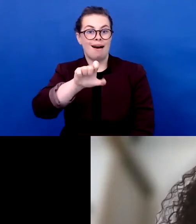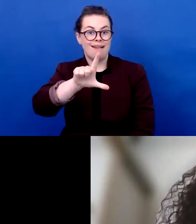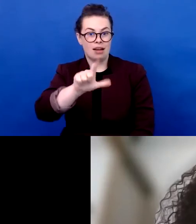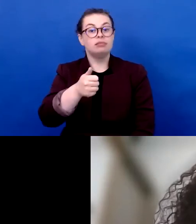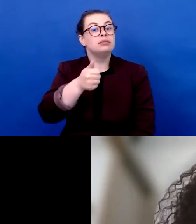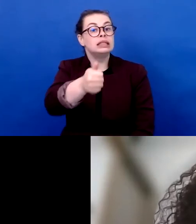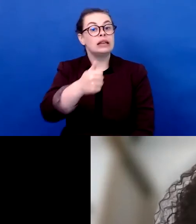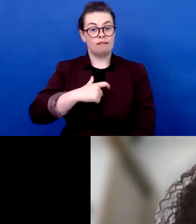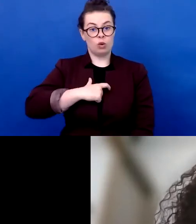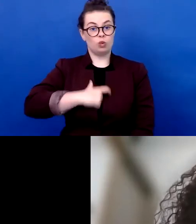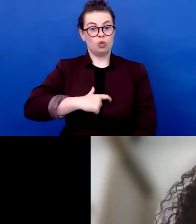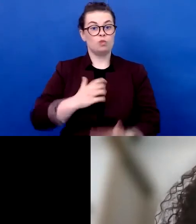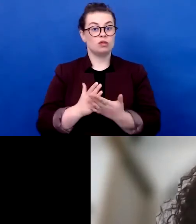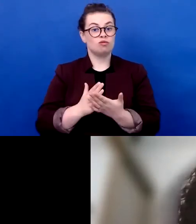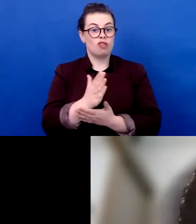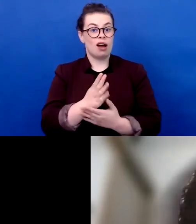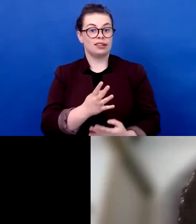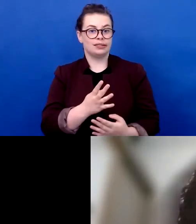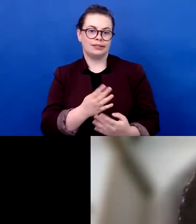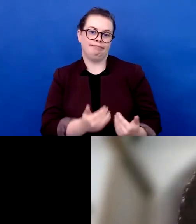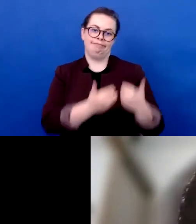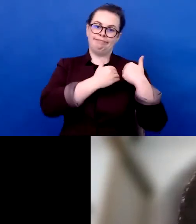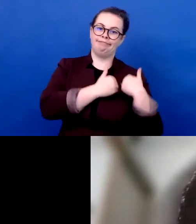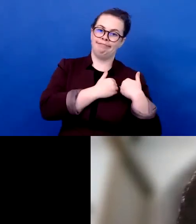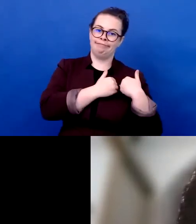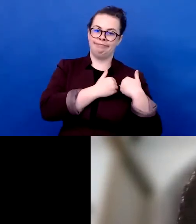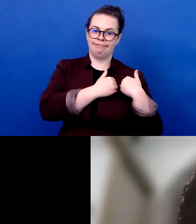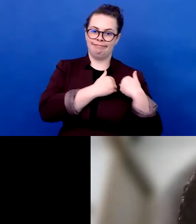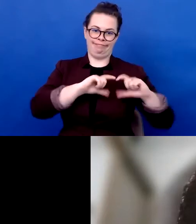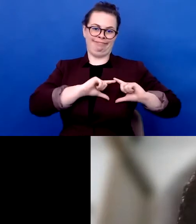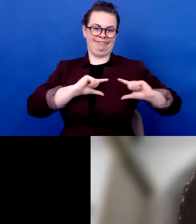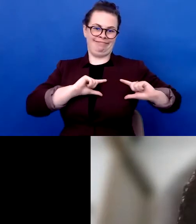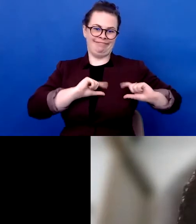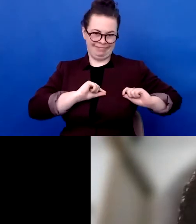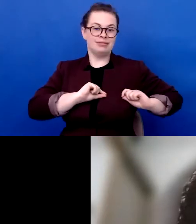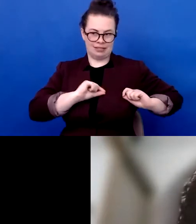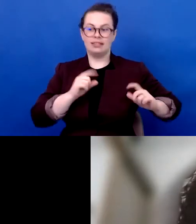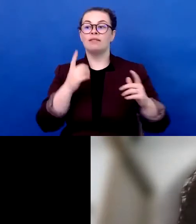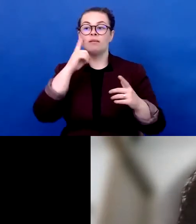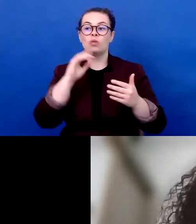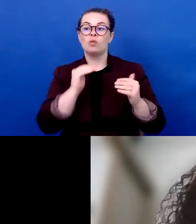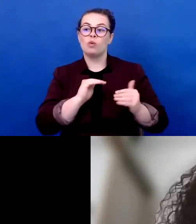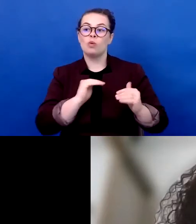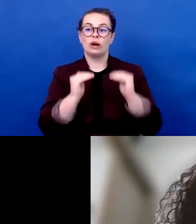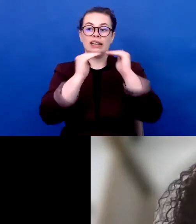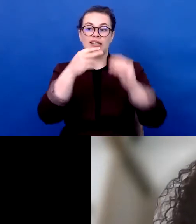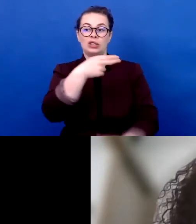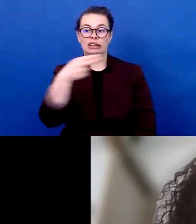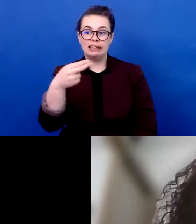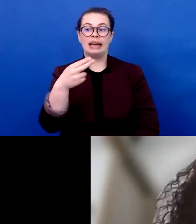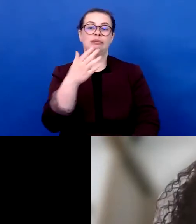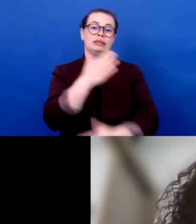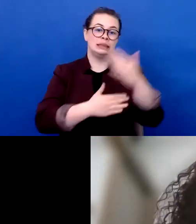inclusion international and she's going to talk to us about the uh about goal 10 on uh reducing